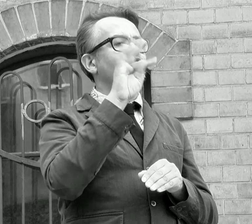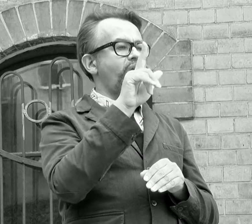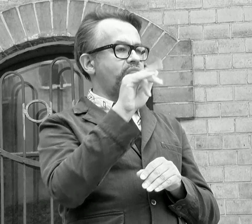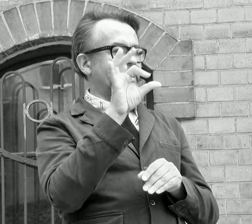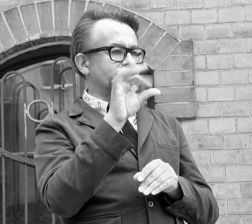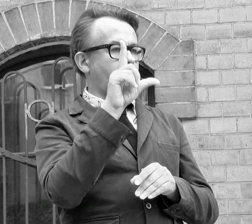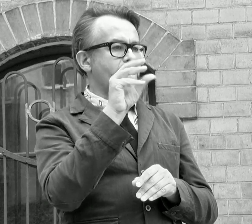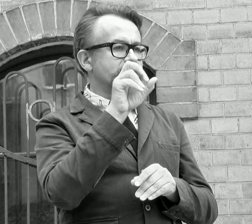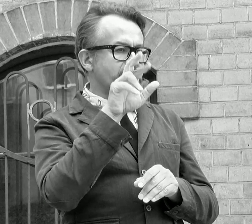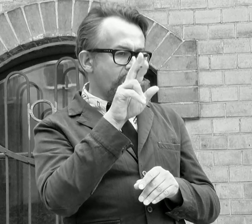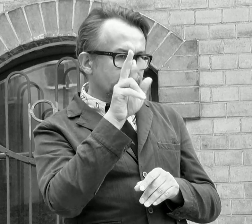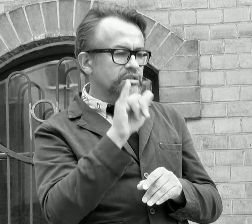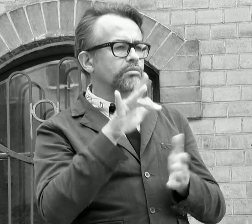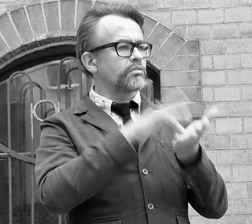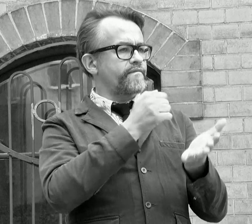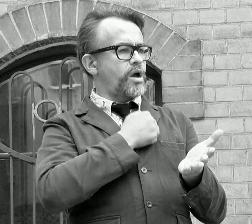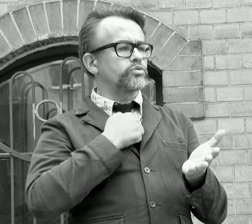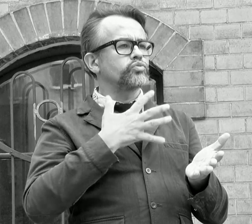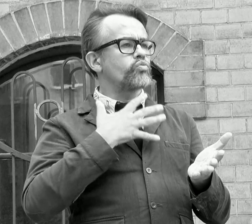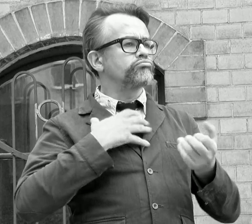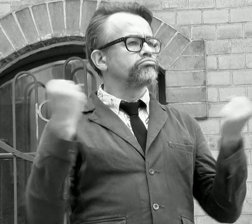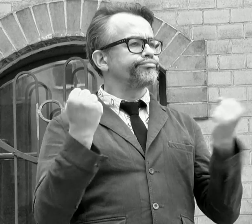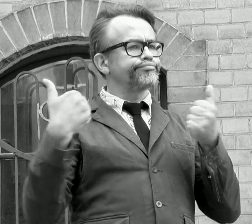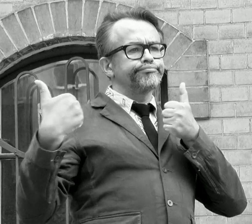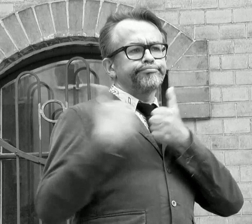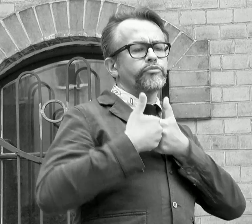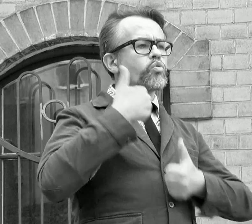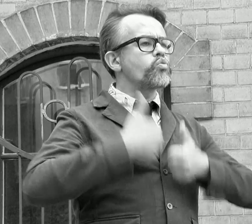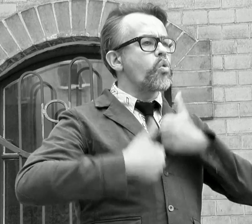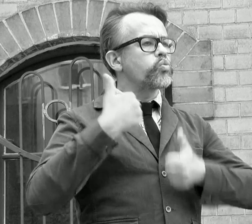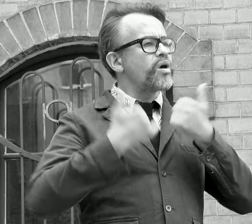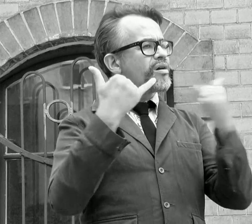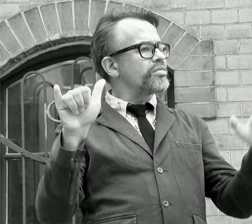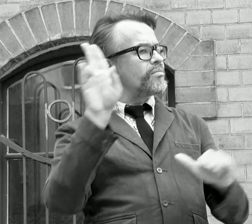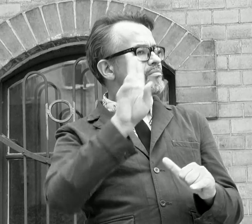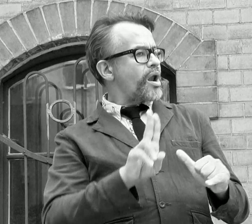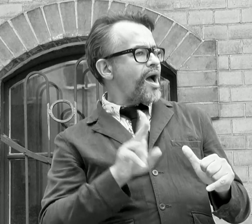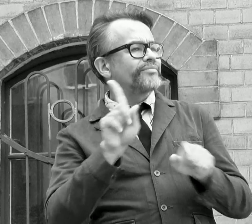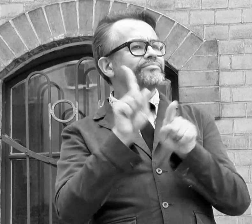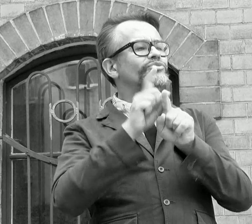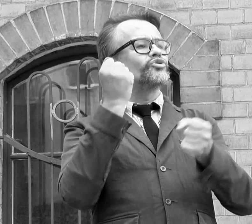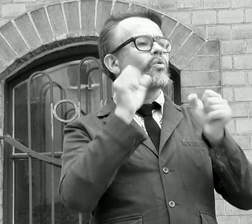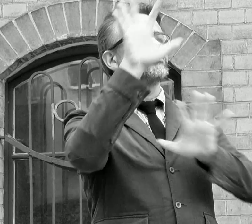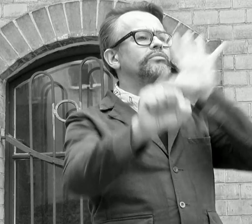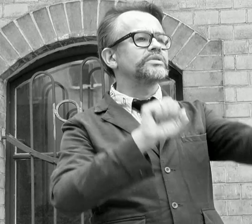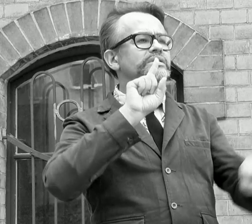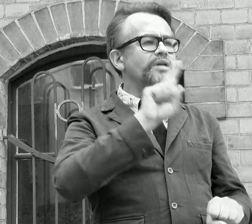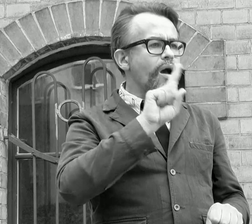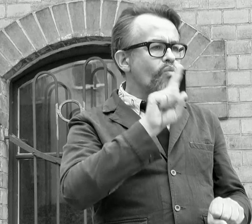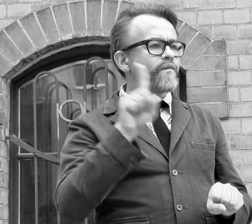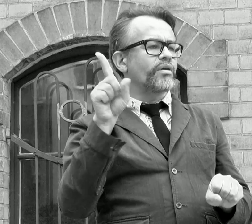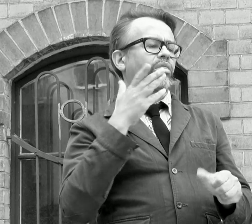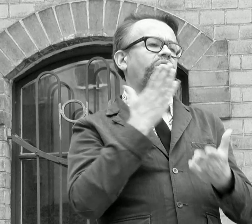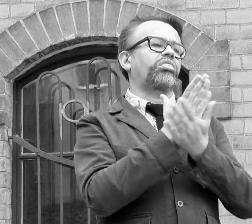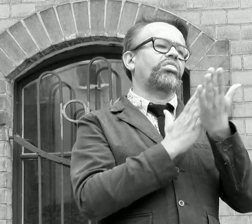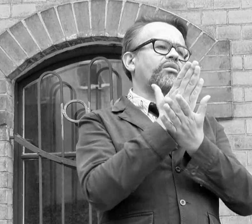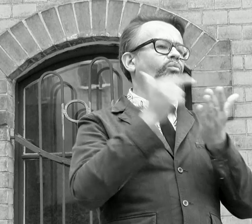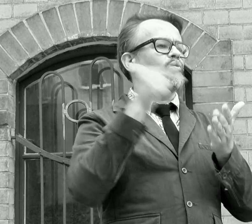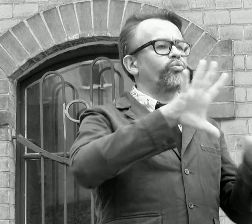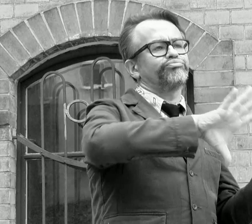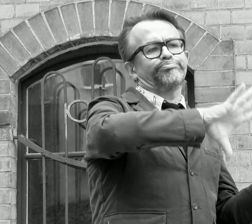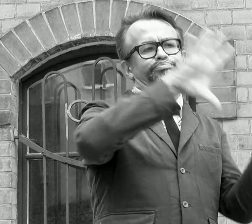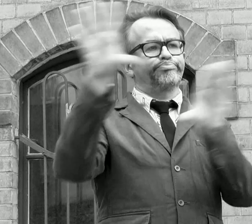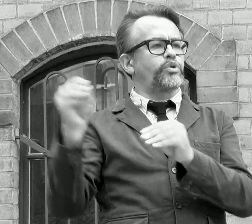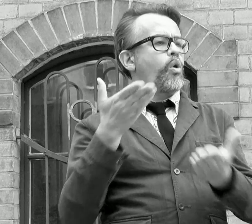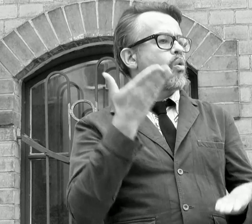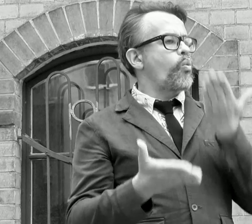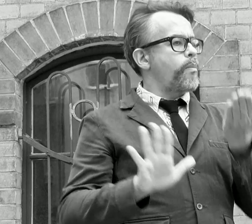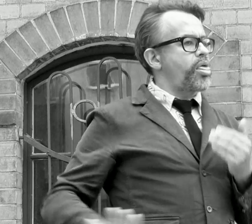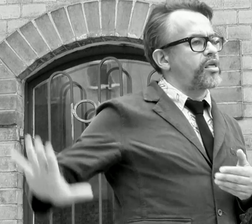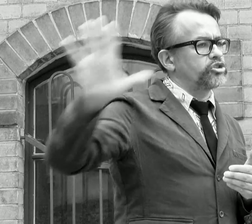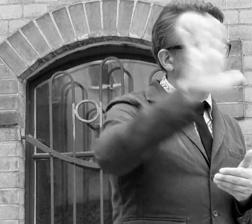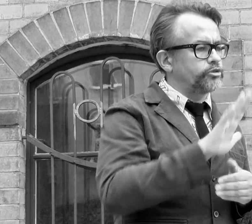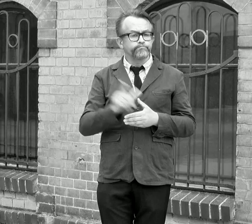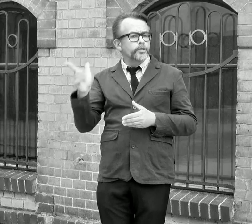Because of the rivalry of more known painters, Pęczarski not being able to keep in Warsaw, moved to the province, to Lublin.